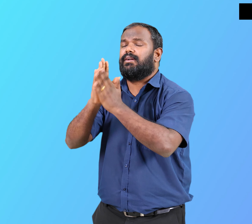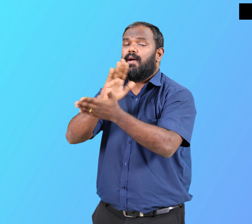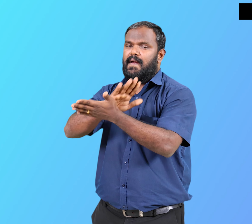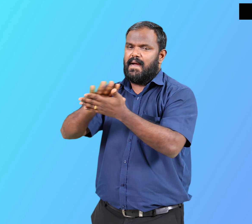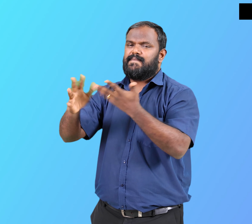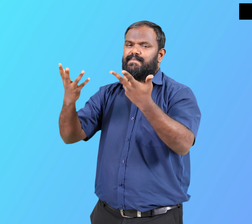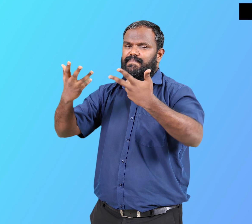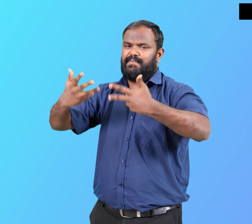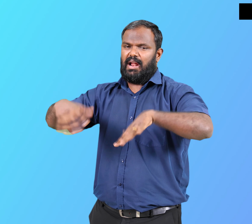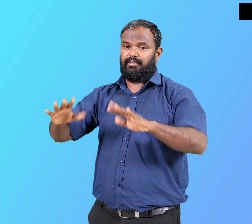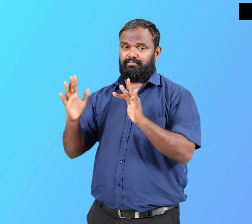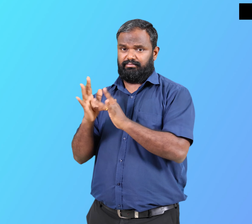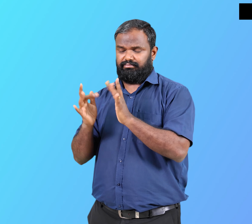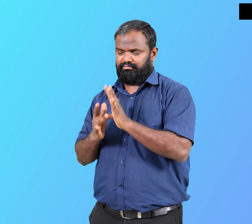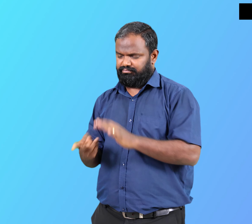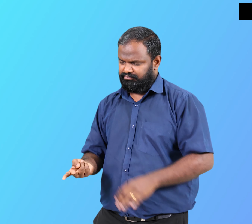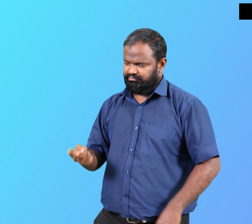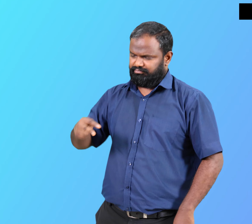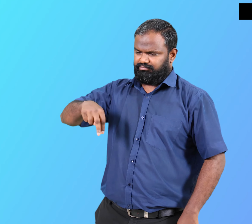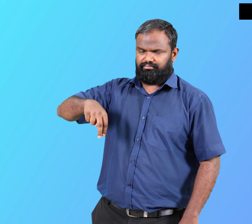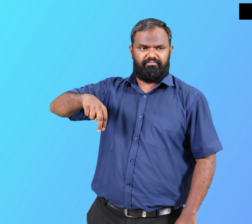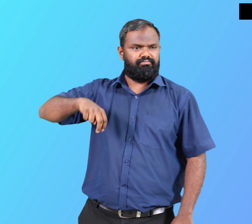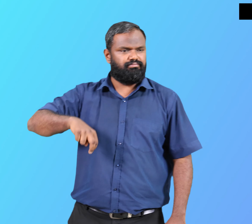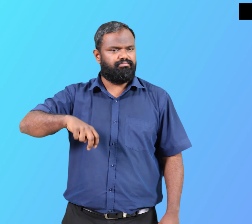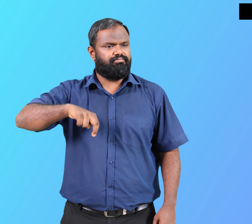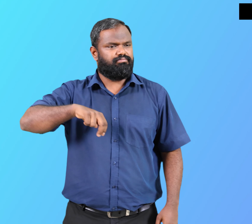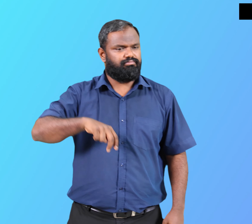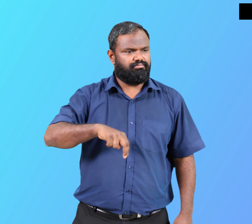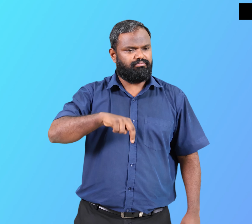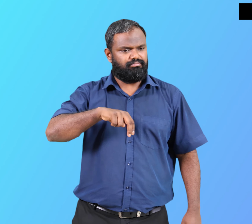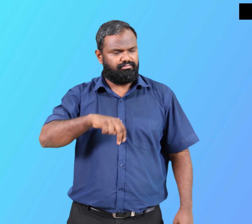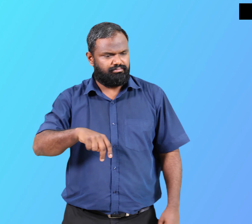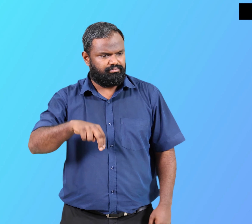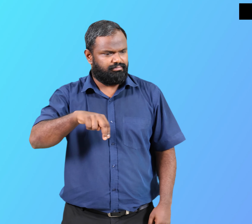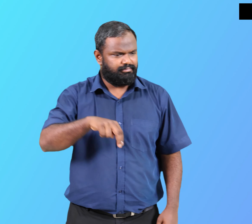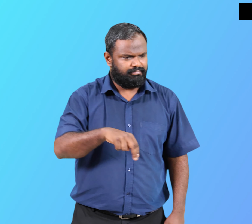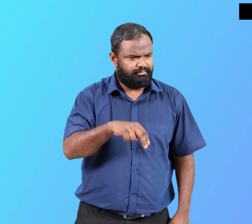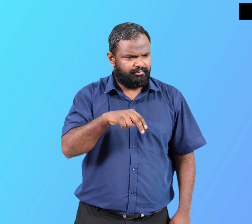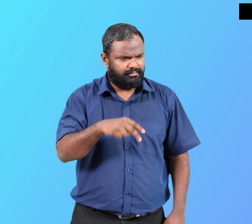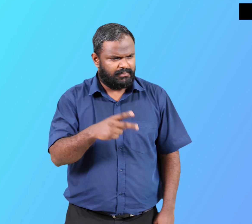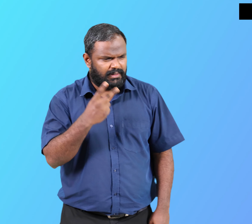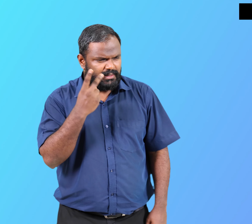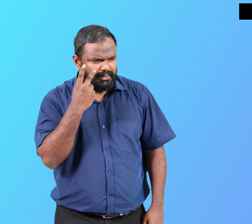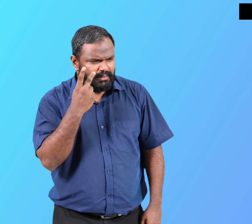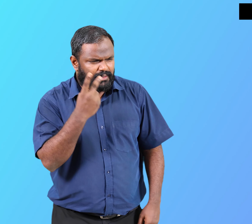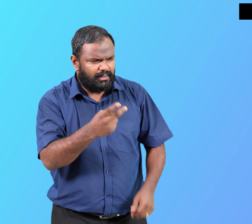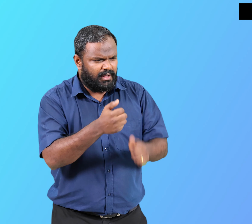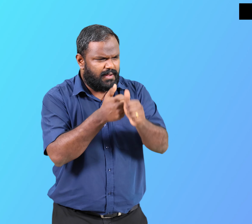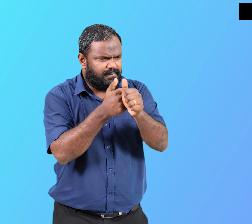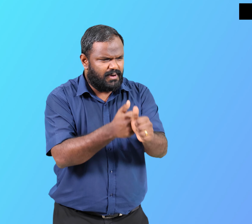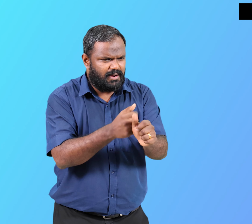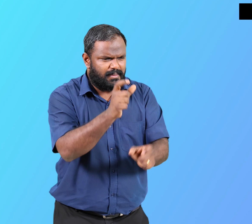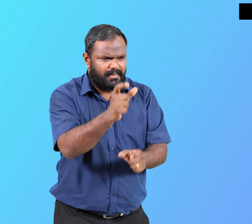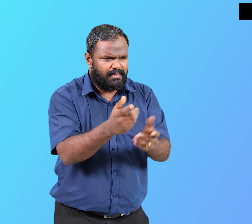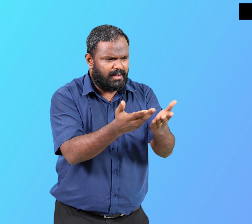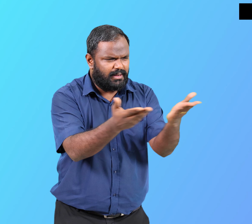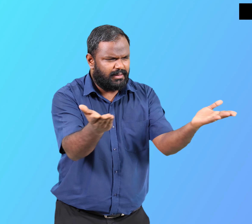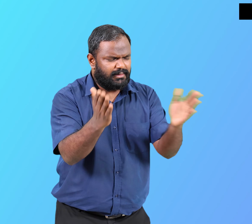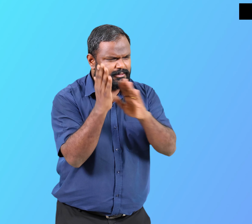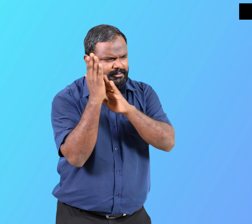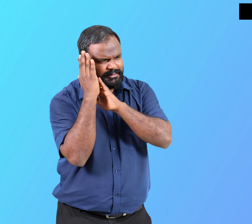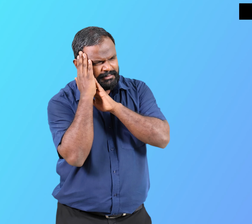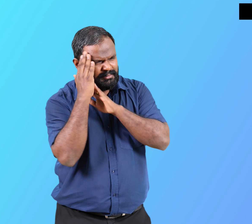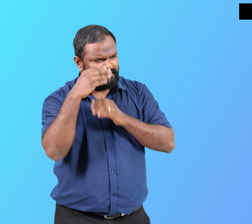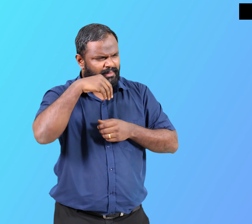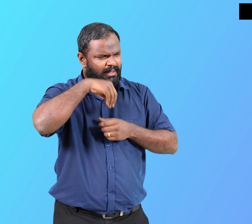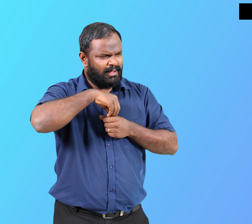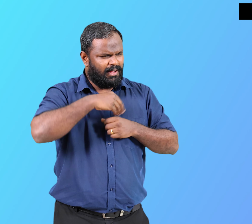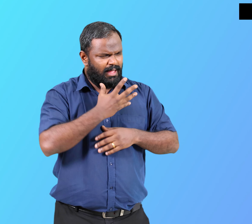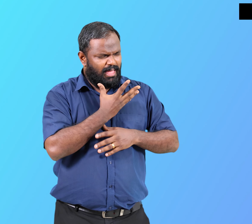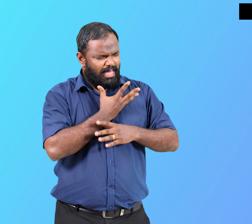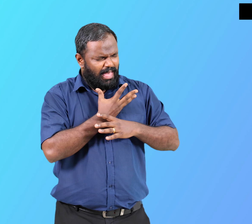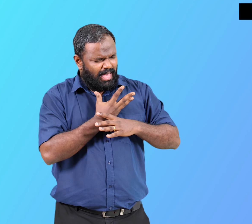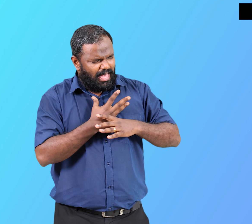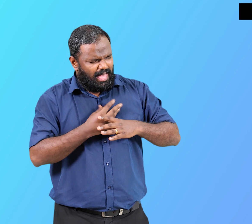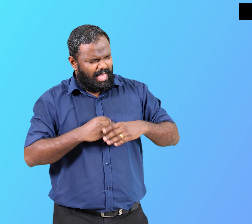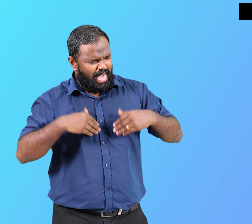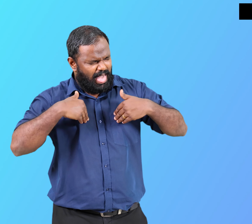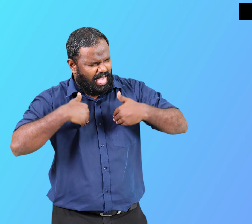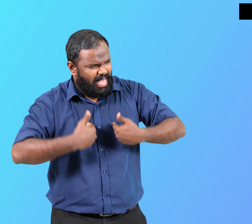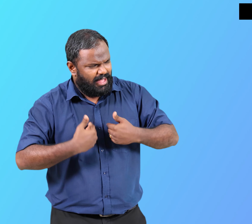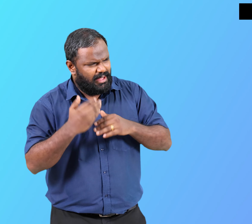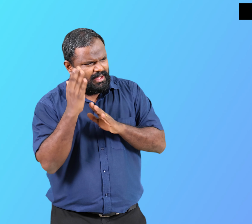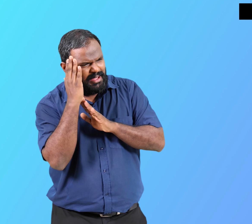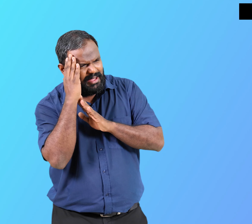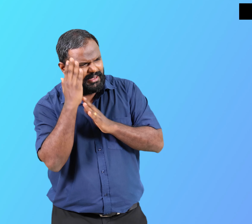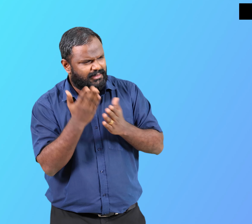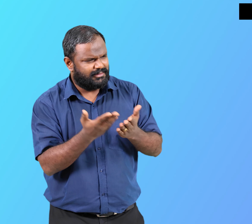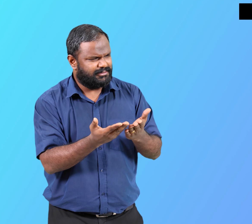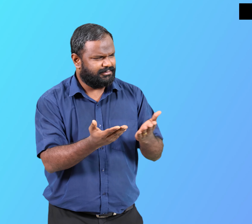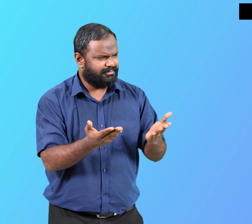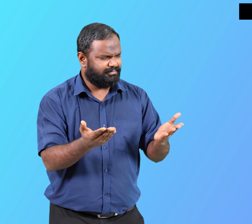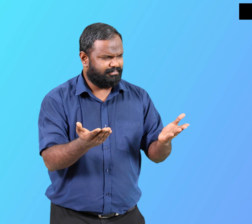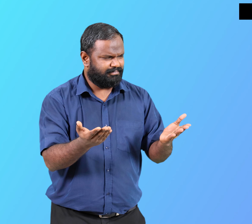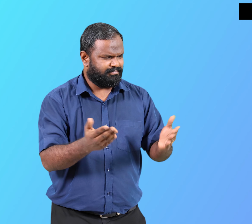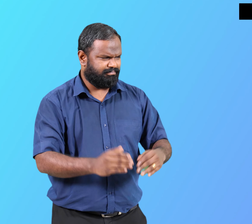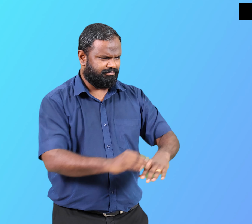When he finished praying, he went to his followers. He found them asleep, worn out from their sorrow.